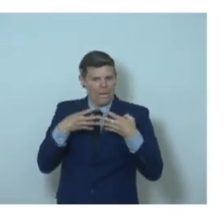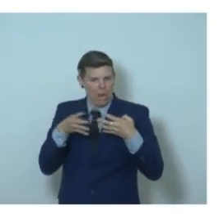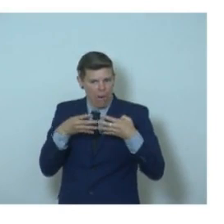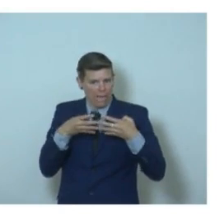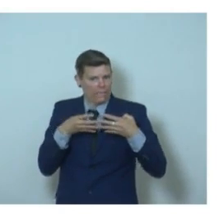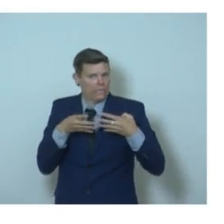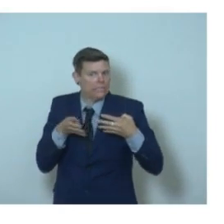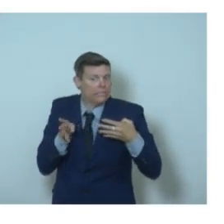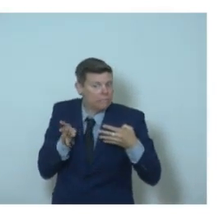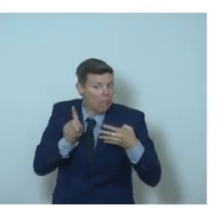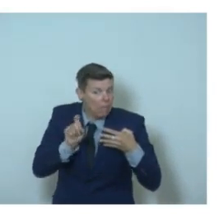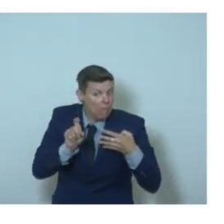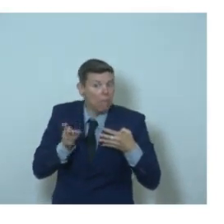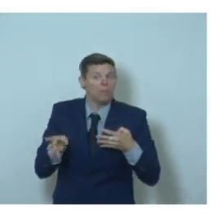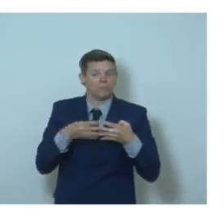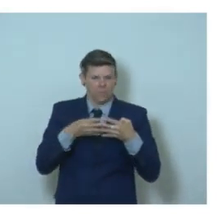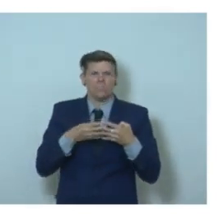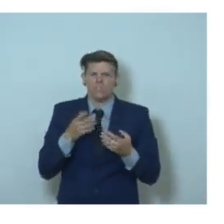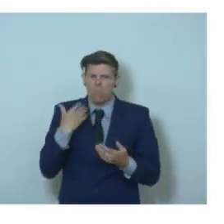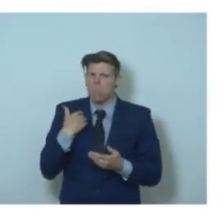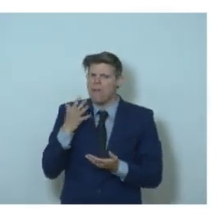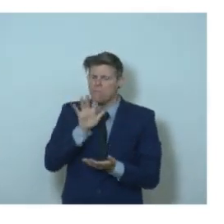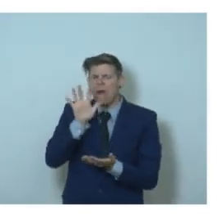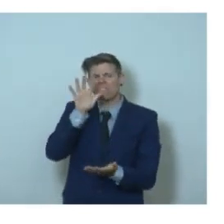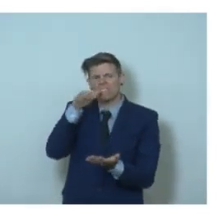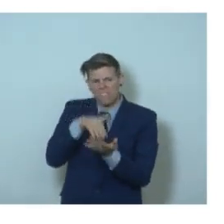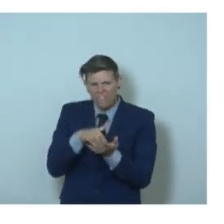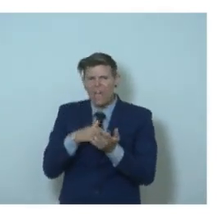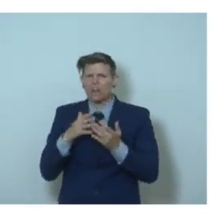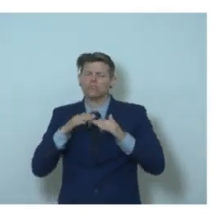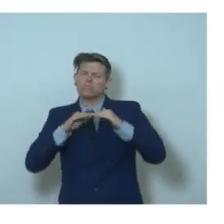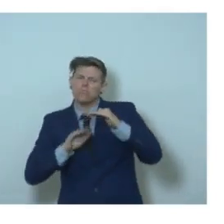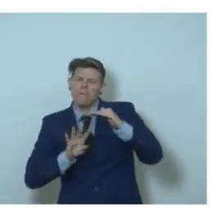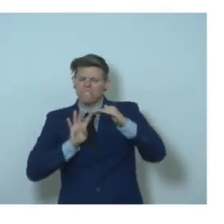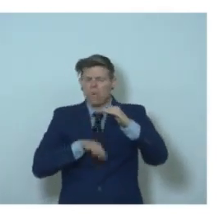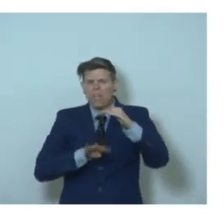WE ARE OUR FIVE THOUSAND WAS OUR GATING CRITERIA. WE EASILY HAD 5,000.